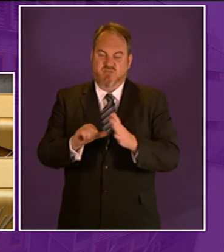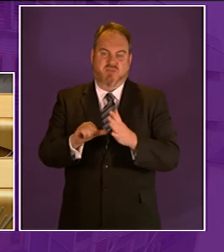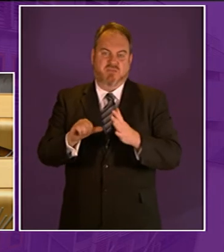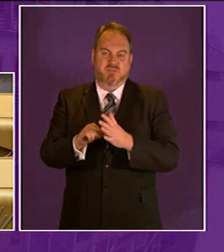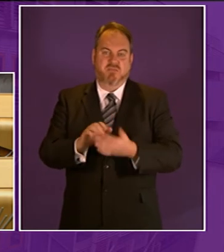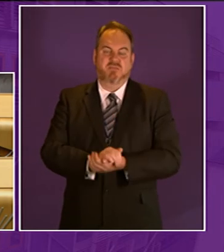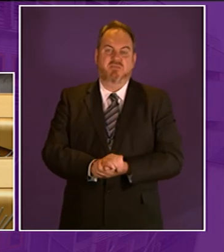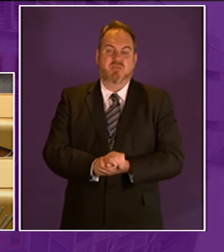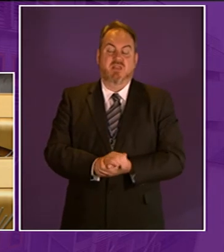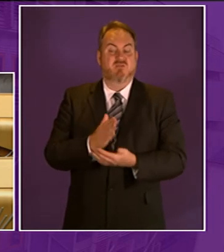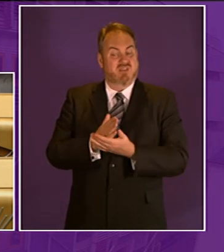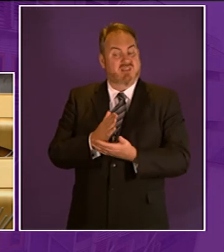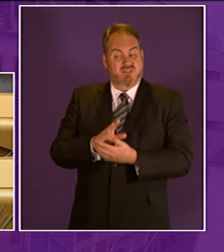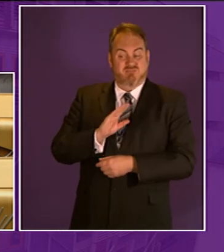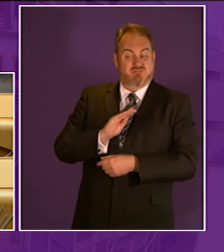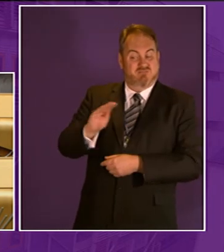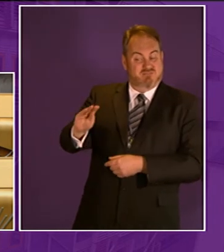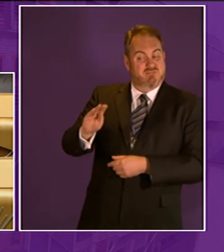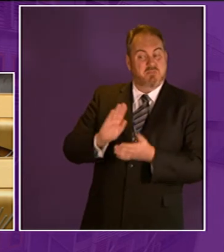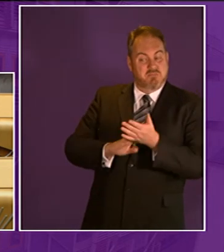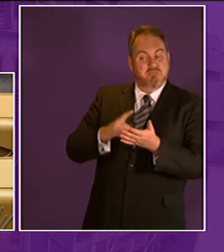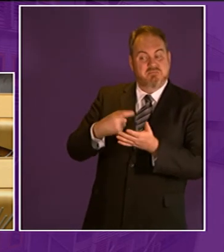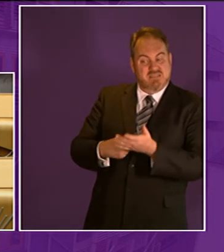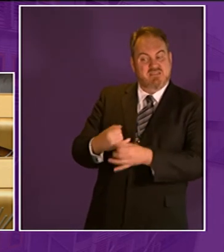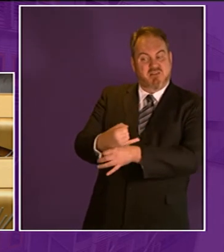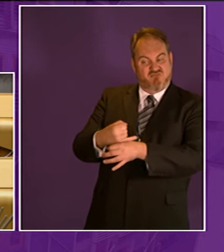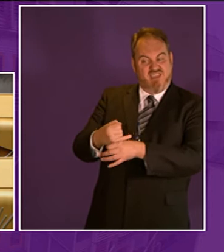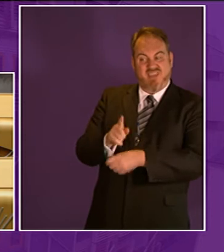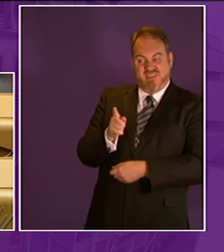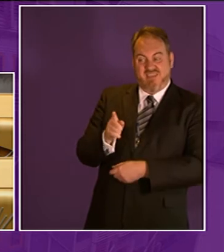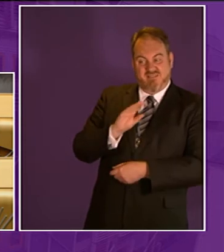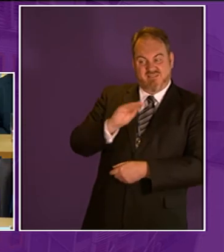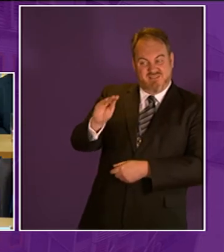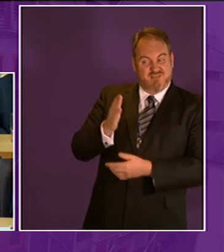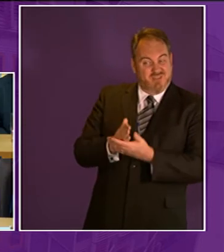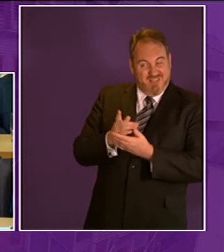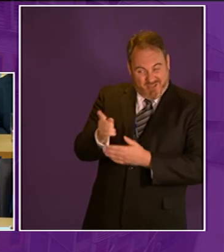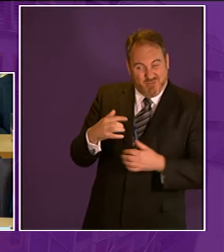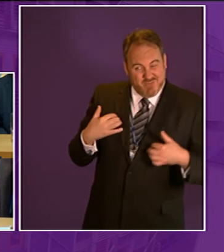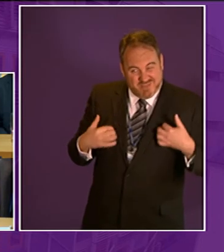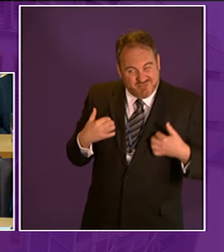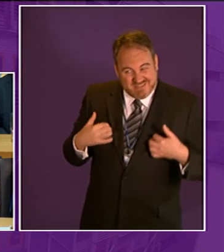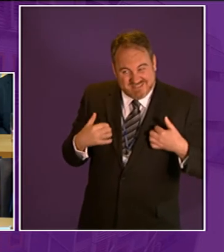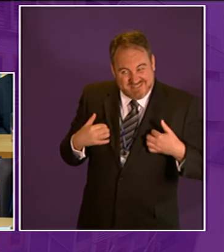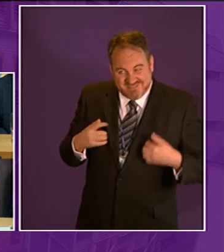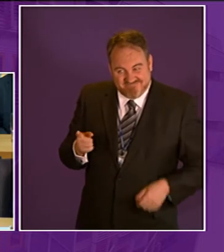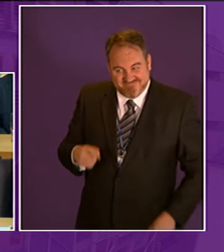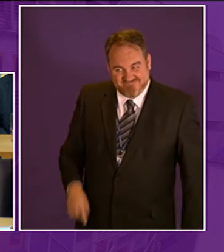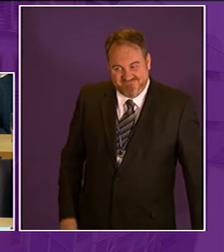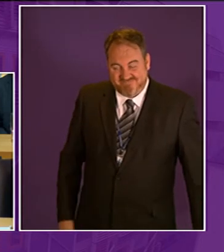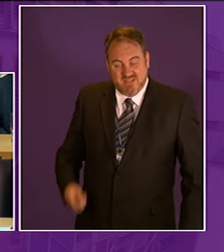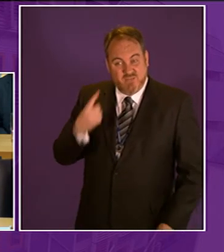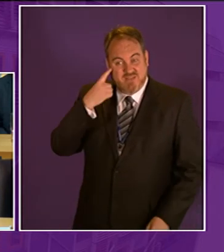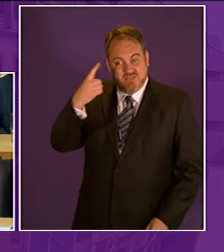I would have thought that if Mr Gray was remotely interested in the education of students in